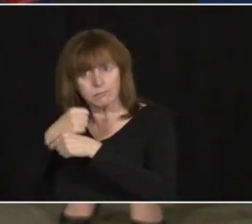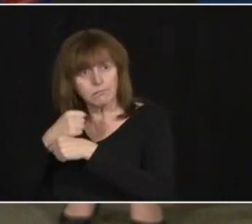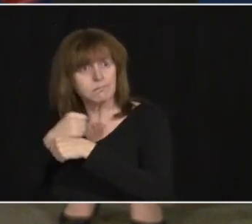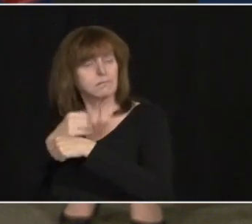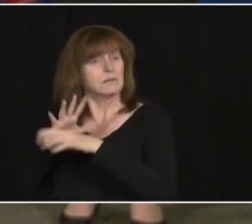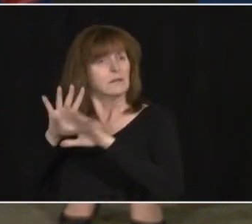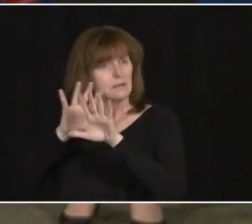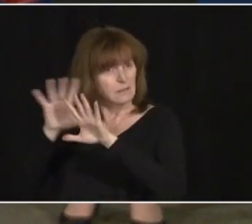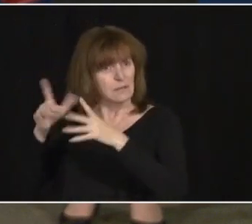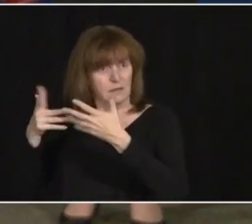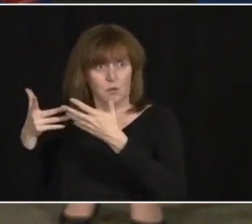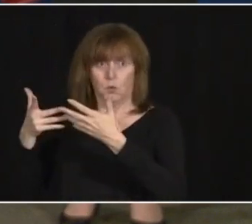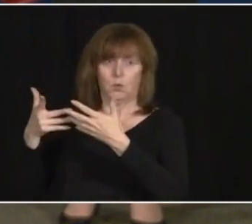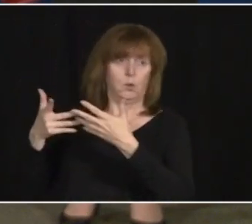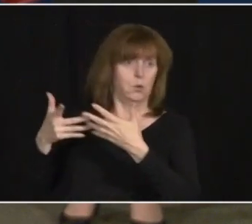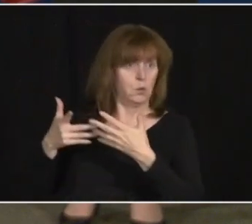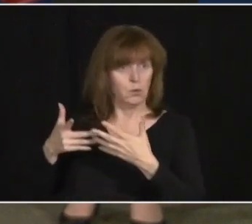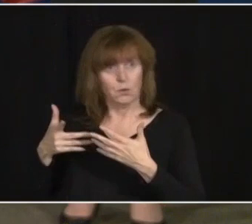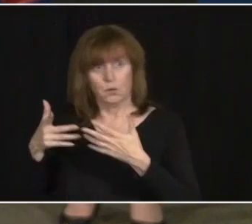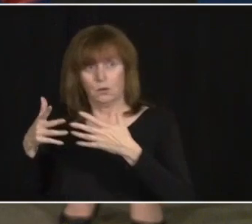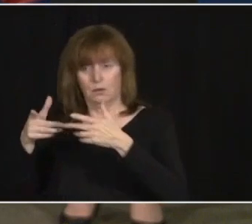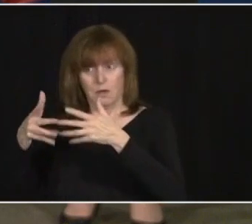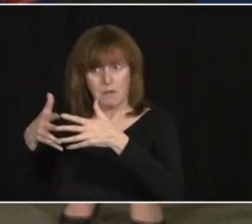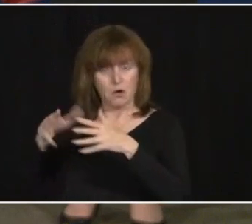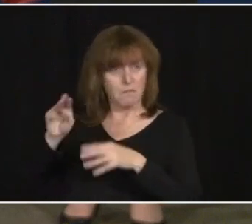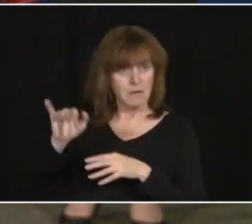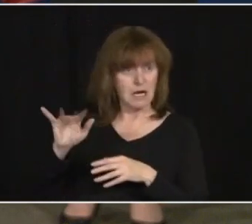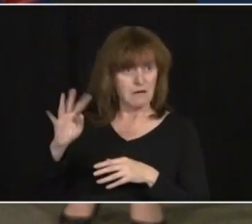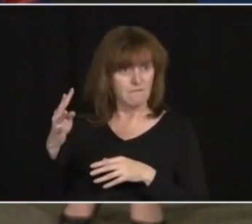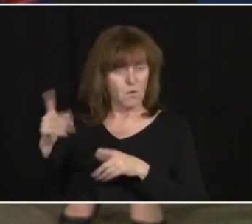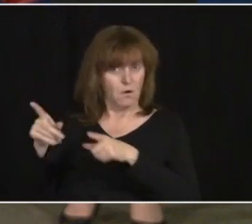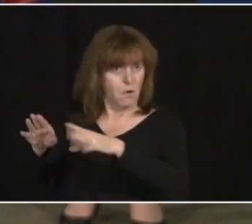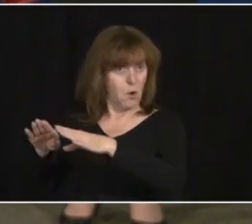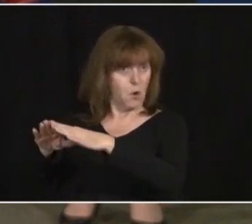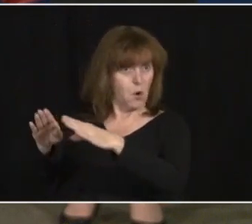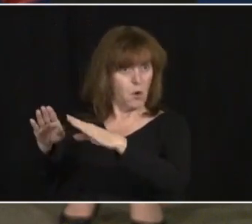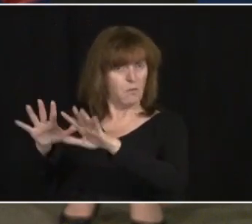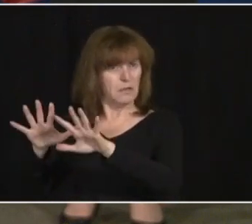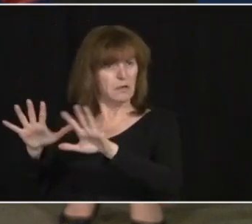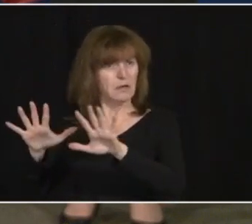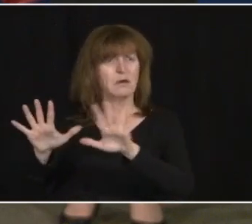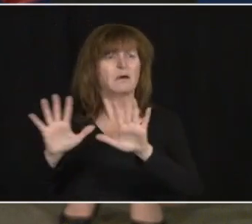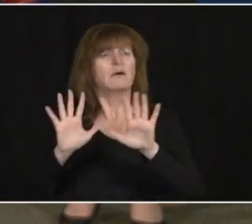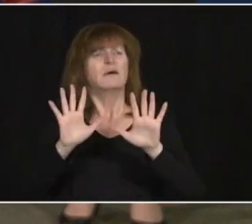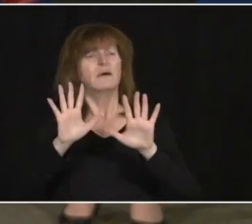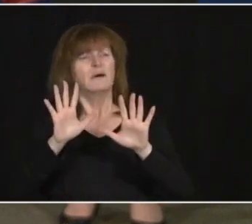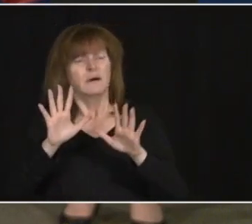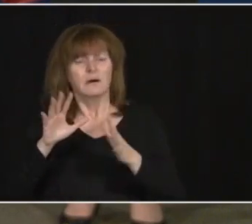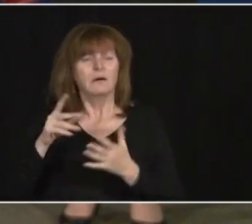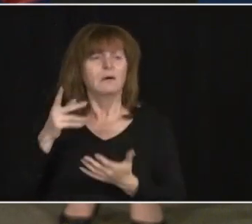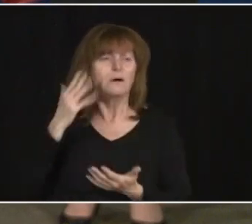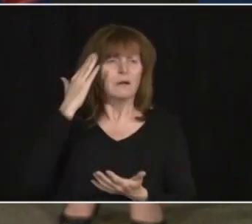any are opening up roughly around may 4th I hear. So let's just see each sector how it goes am I just do not